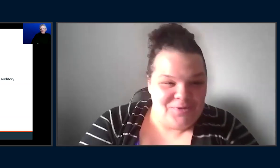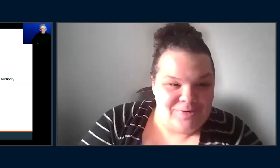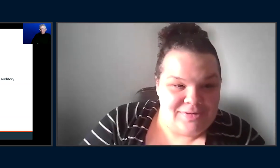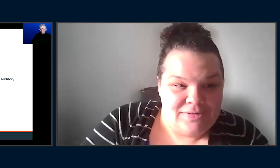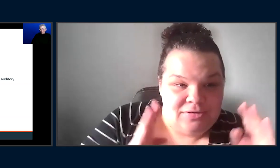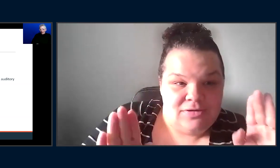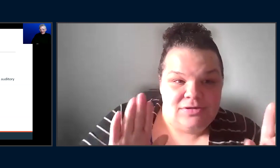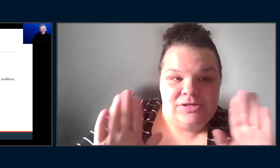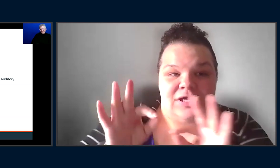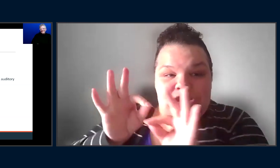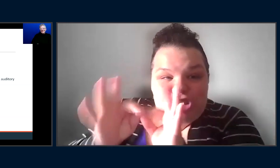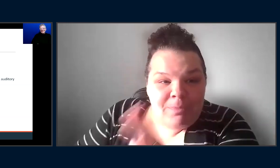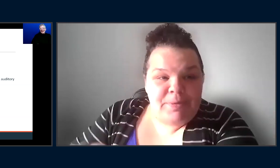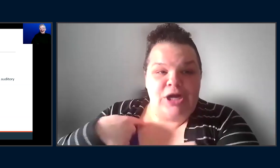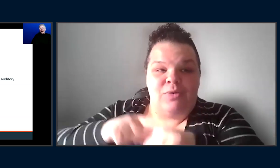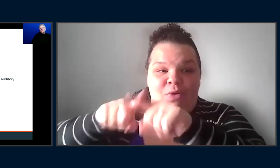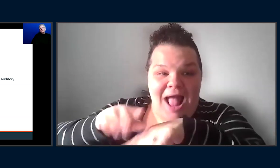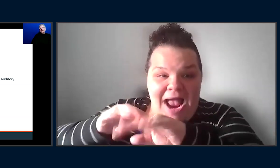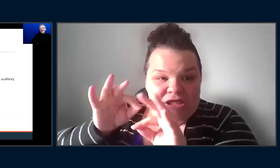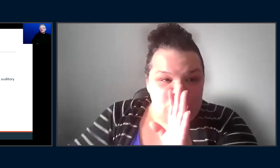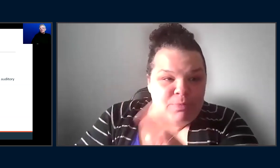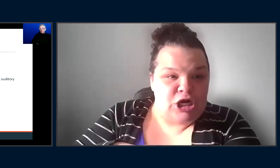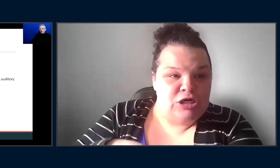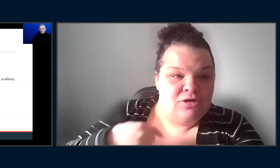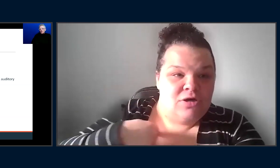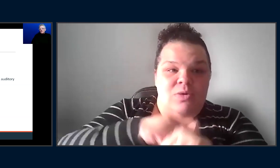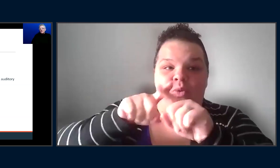while hearing people have voicemail on their phone.